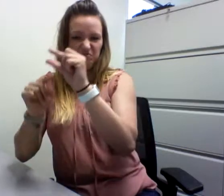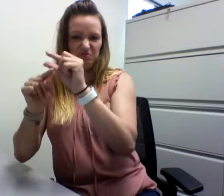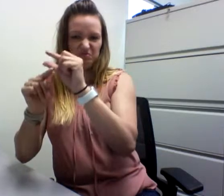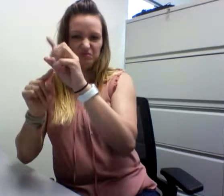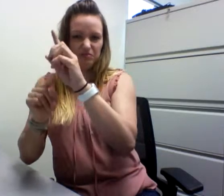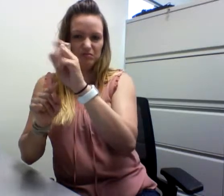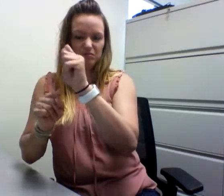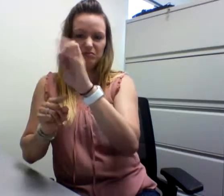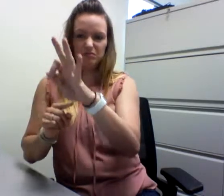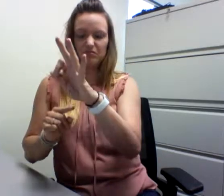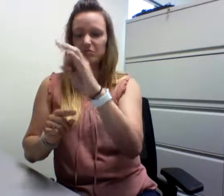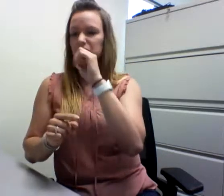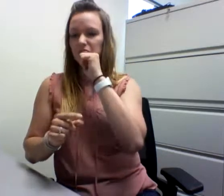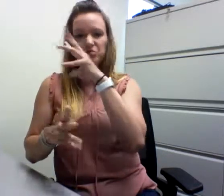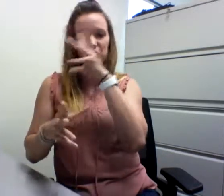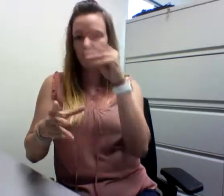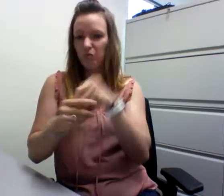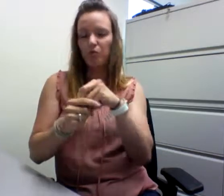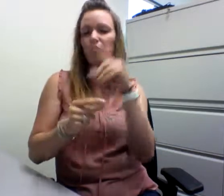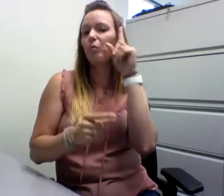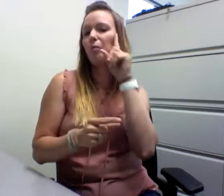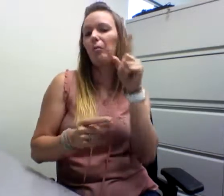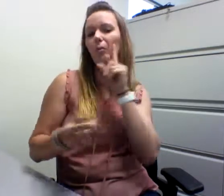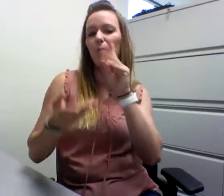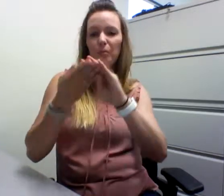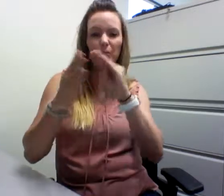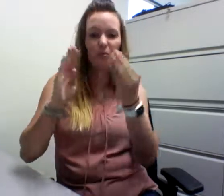little d deaf does not participate in the Deaf community